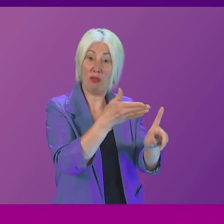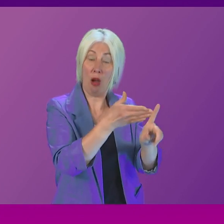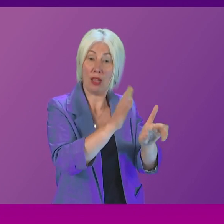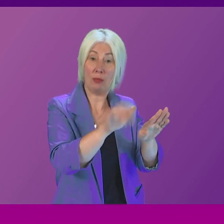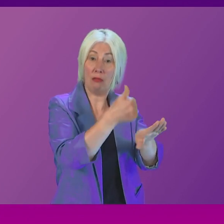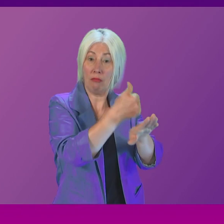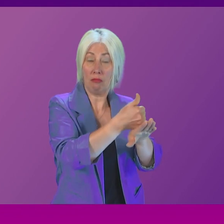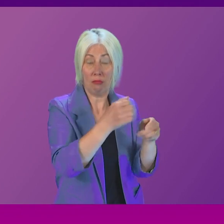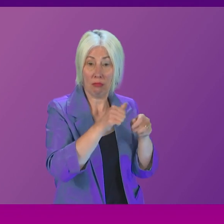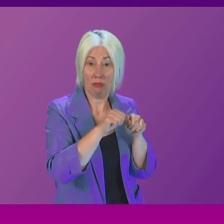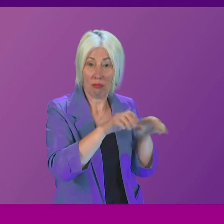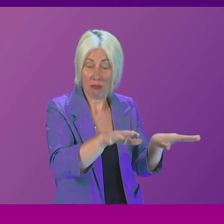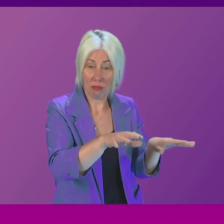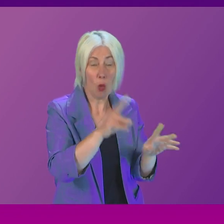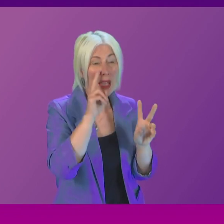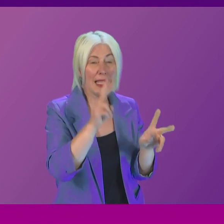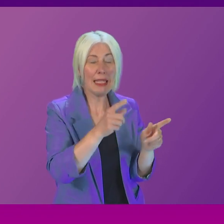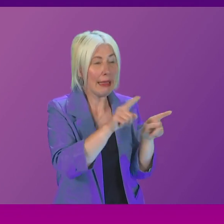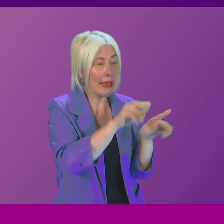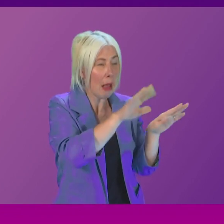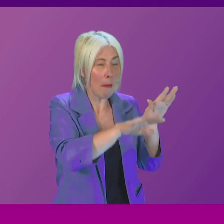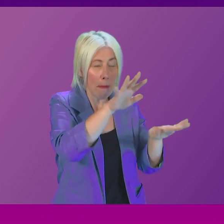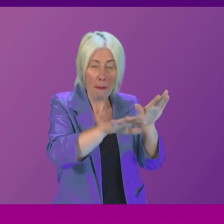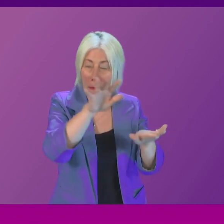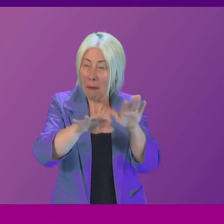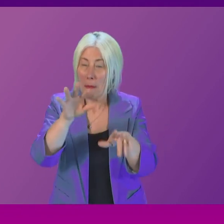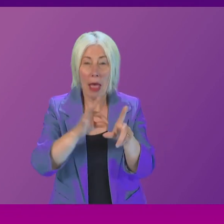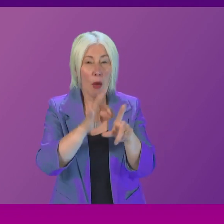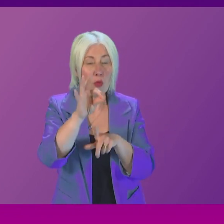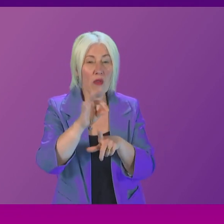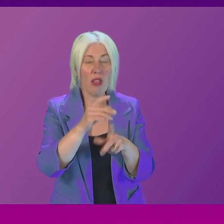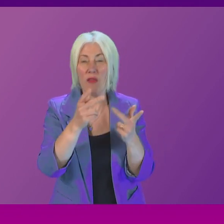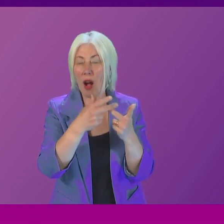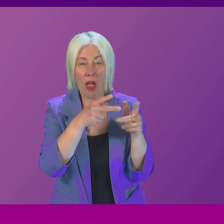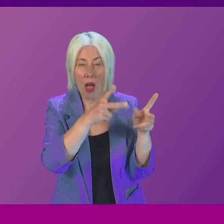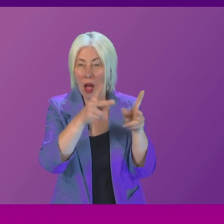We see a similar pattern of improvement in relation to diagnostics as well.